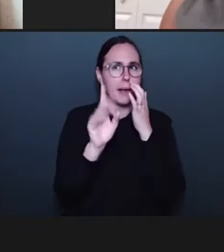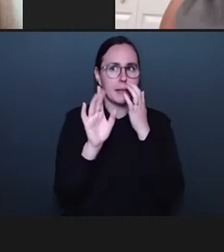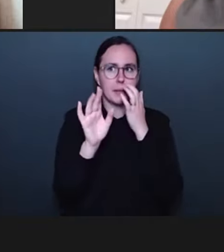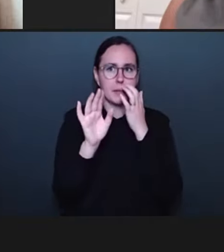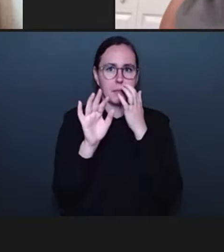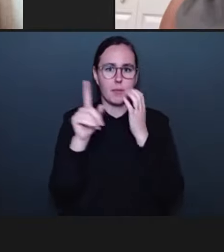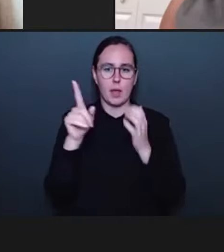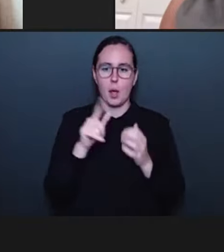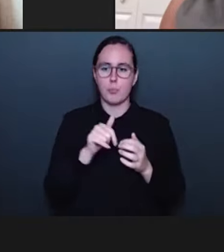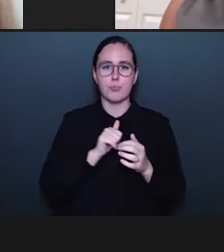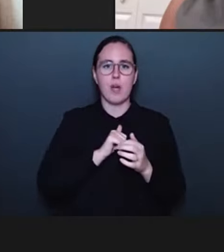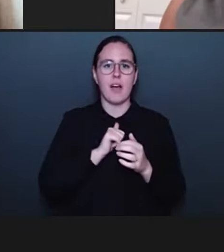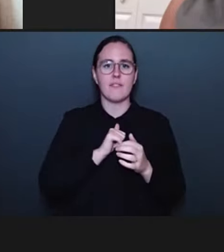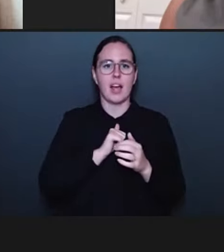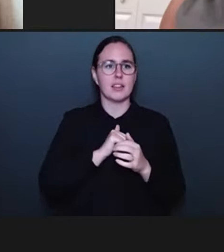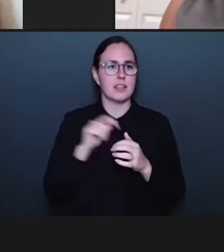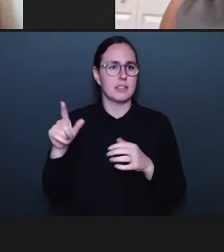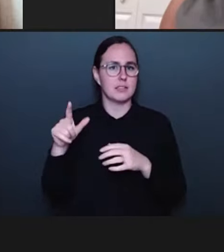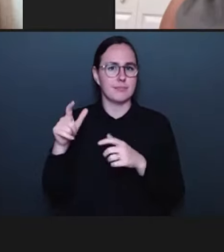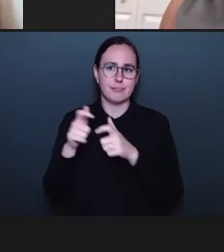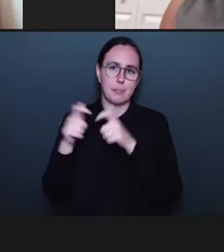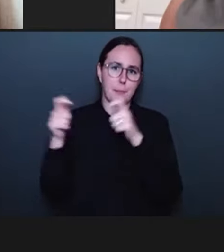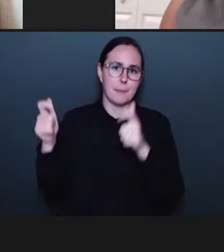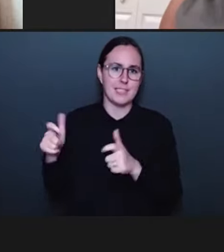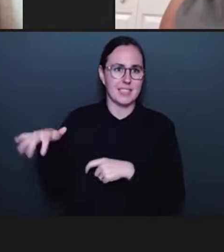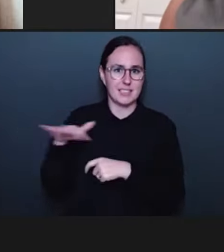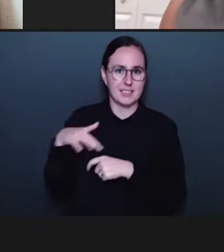particularly if you look at renewable energy. How can we create that enabling